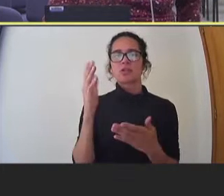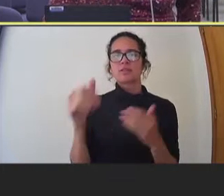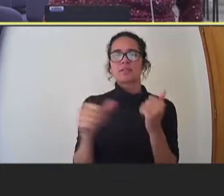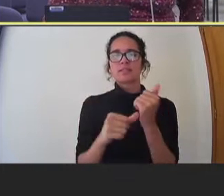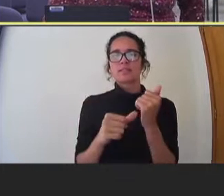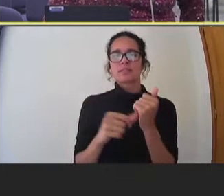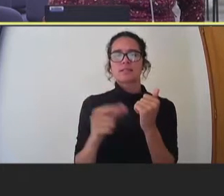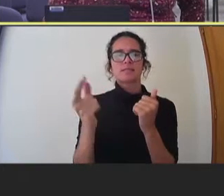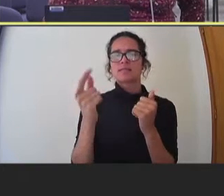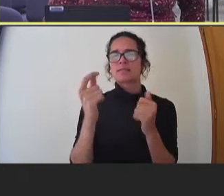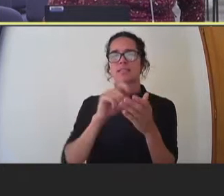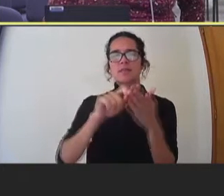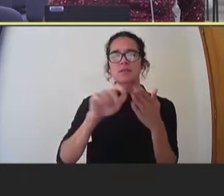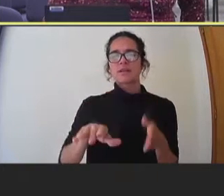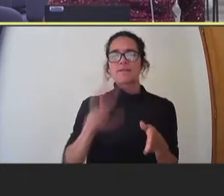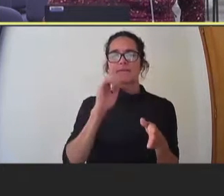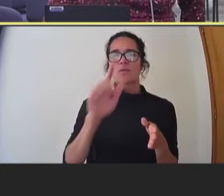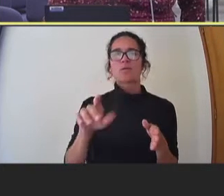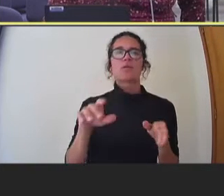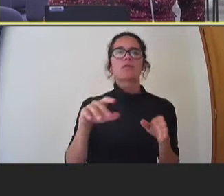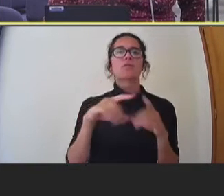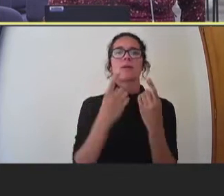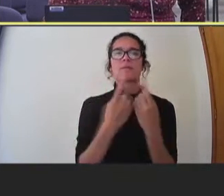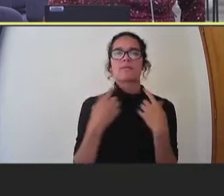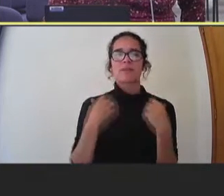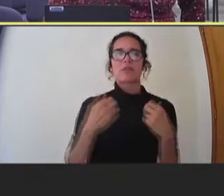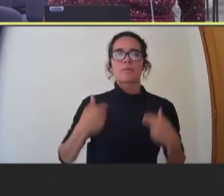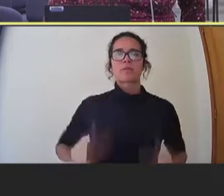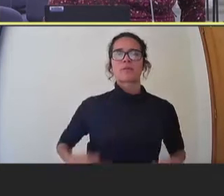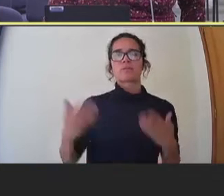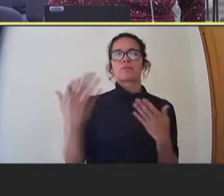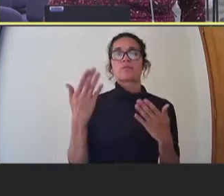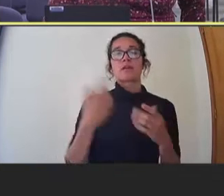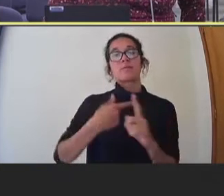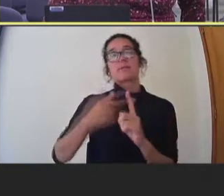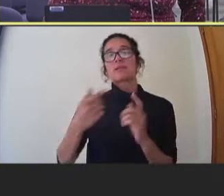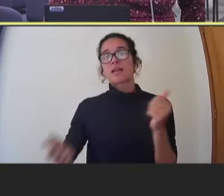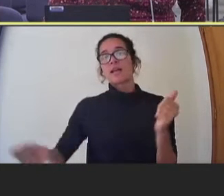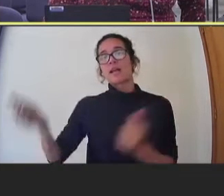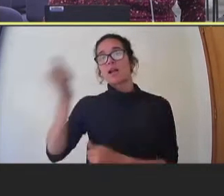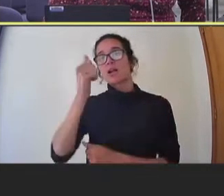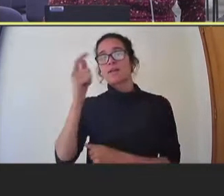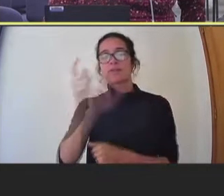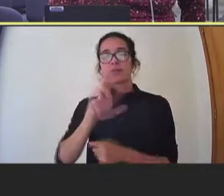Health and Human Services and the head of the U.S. Public Health Service Commissioned Corps.